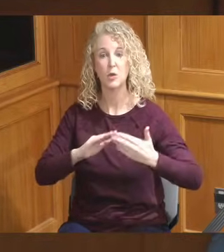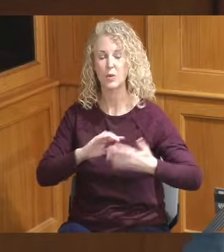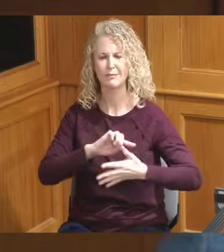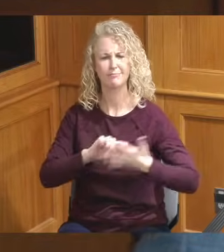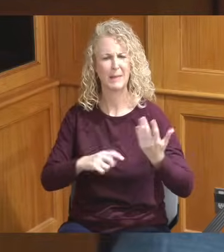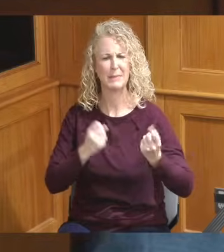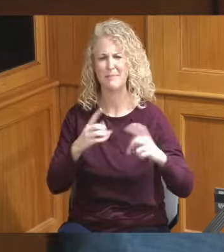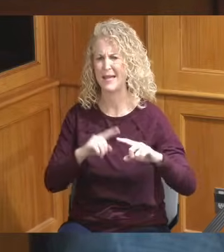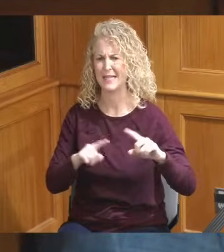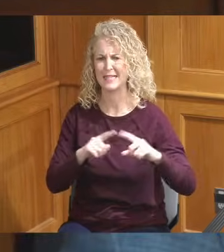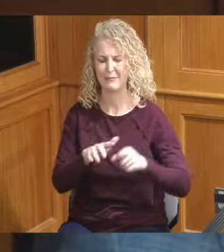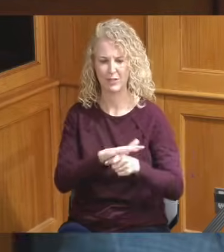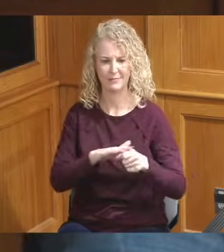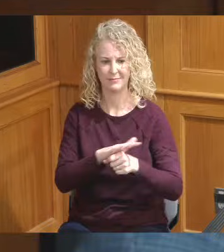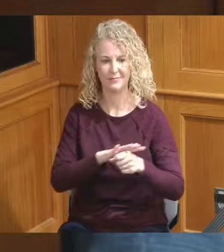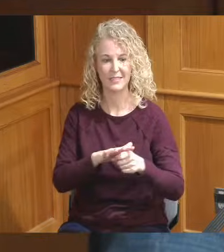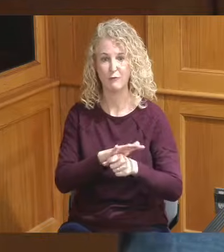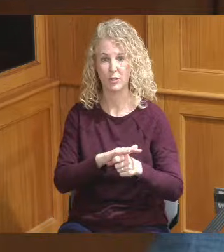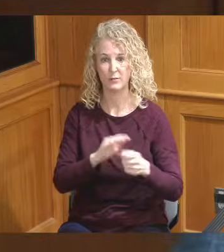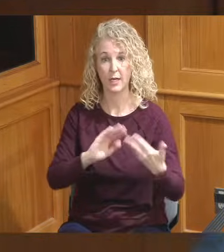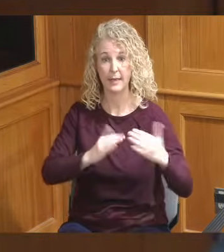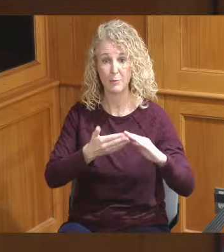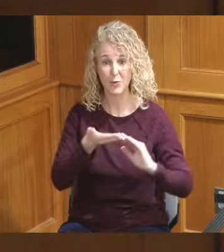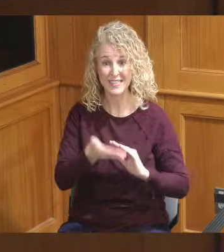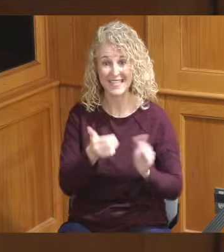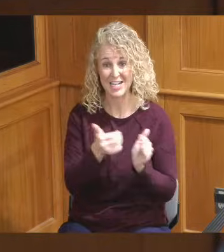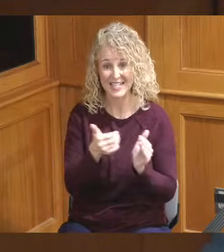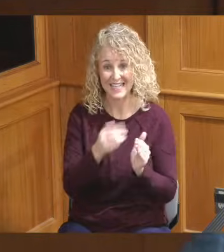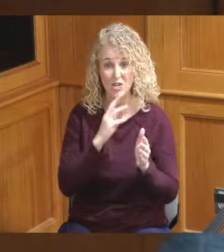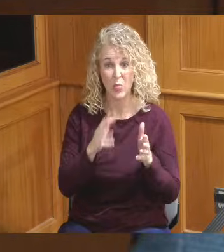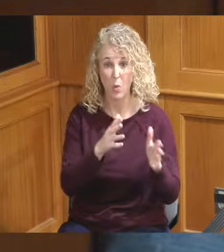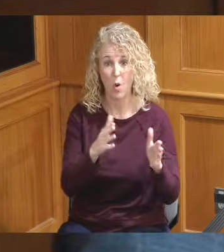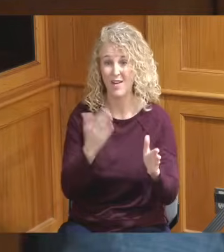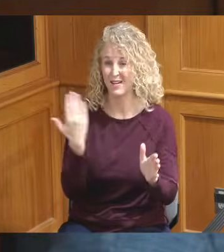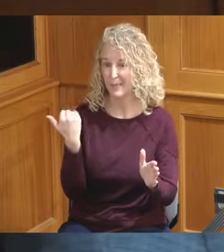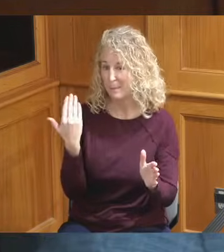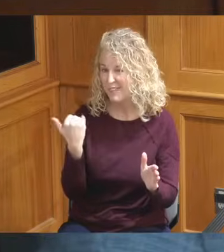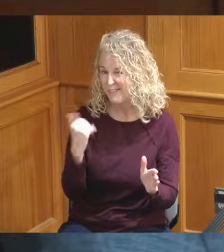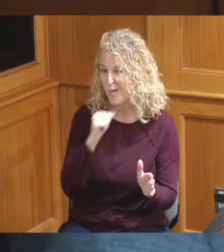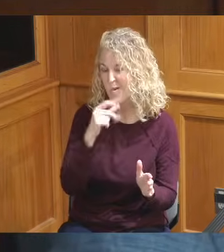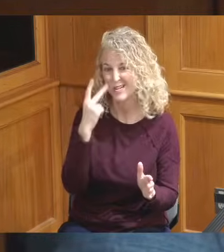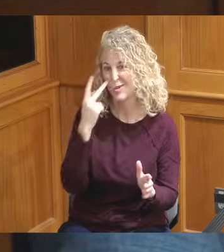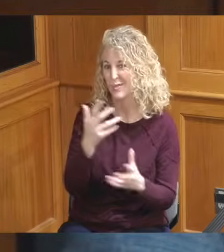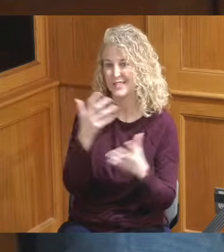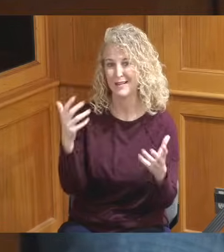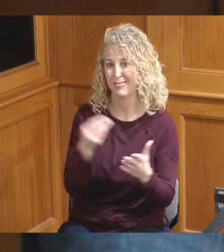and Lower Price Hill and all these communities that have not generally seen a lot of investment